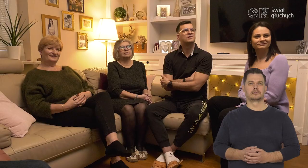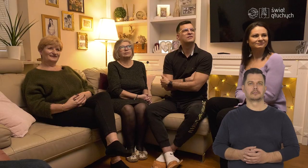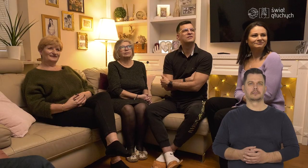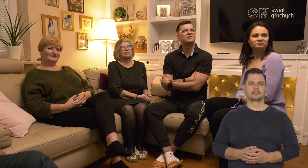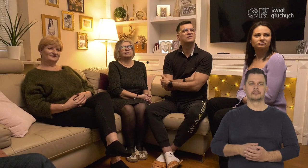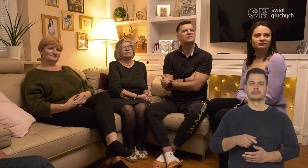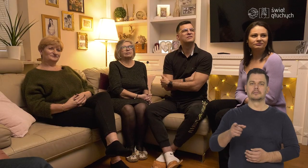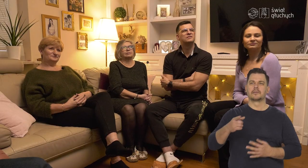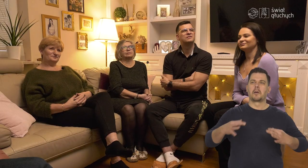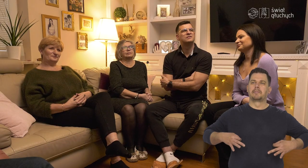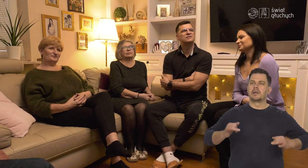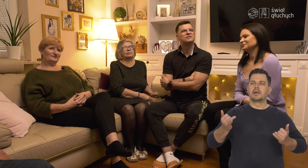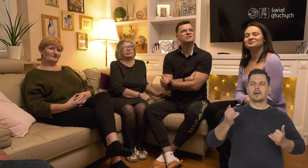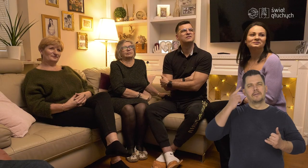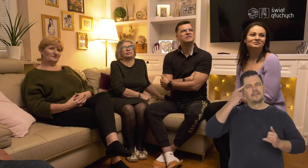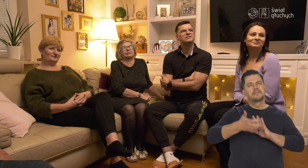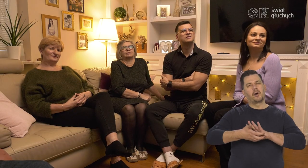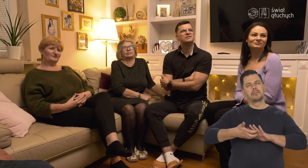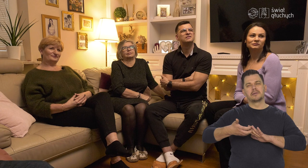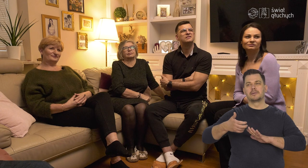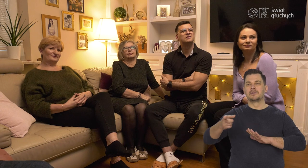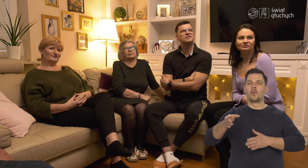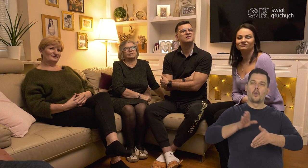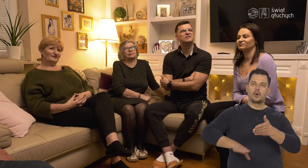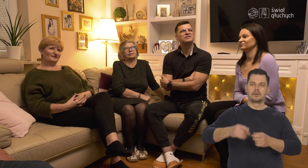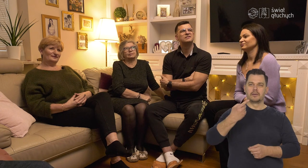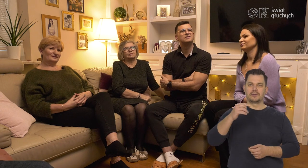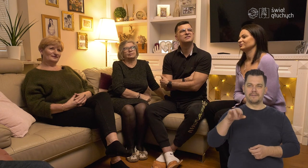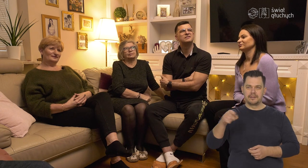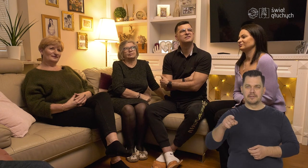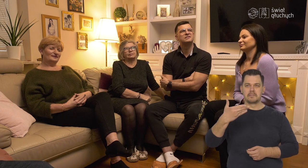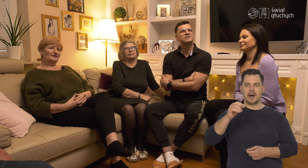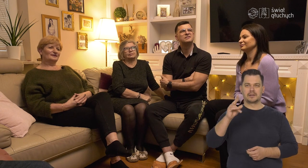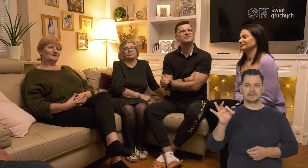[From behind the camera Małgorzata Urbańska, The World of the Deaf Foundation]: How do you recall the day Maks and David were born?